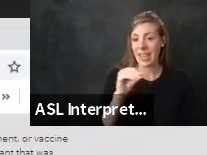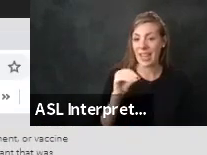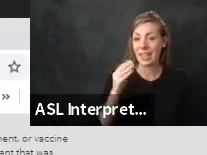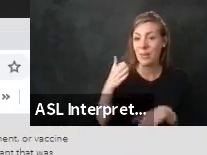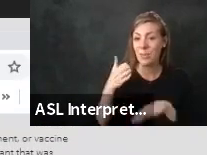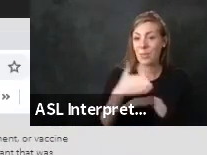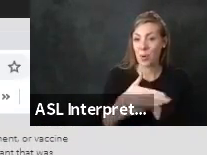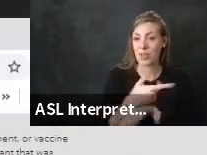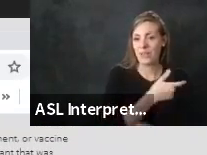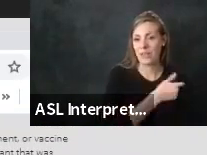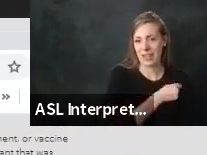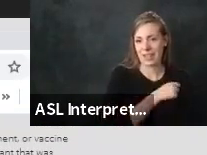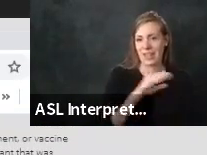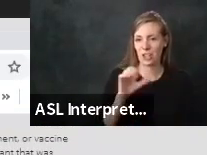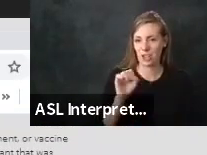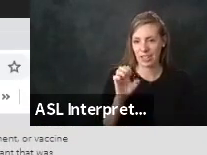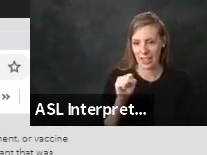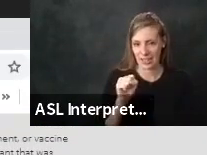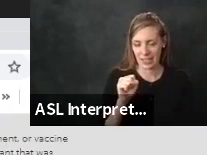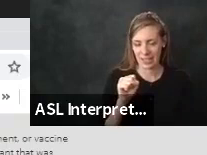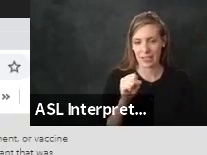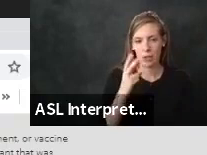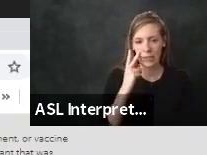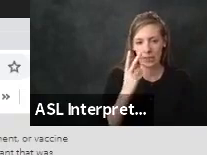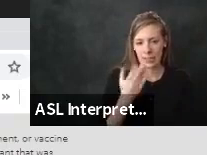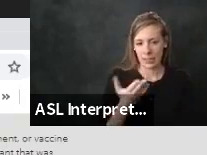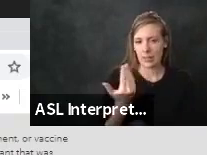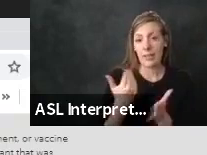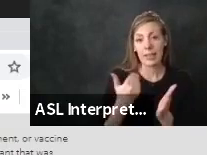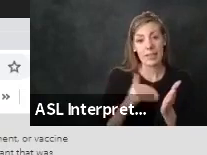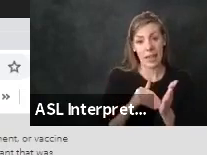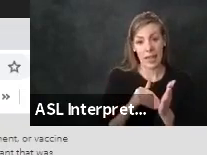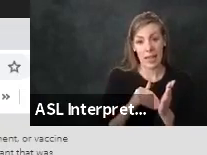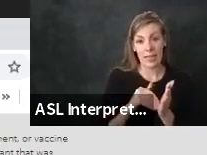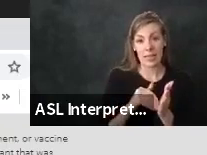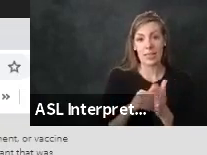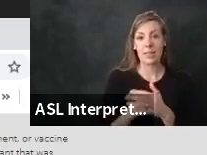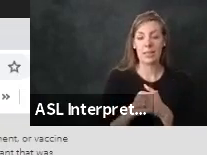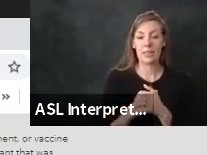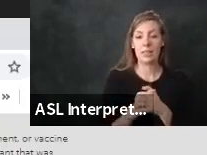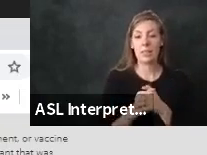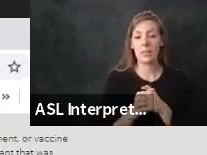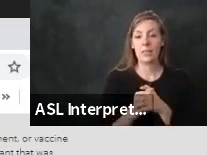So you can see here and again, it's important to recognize that not all